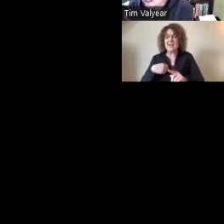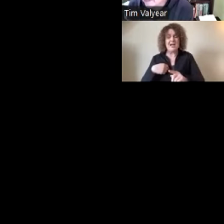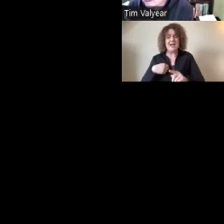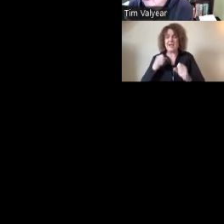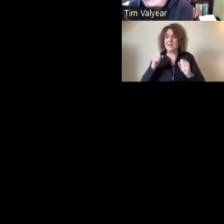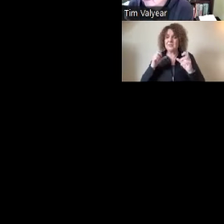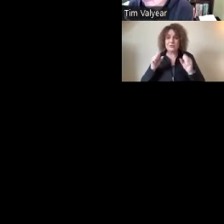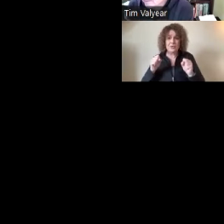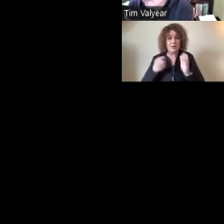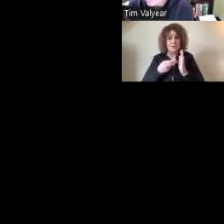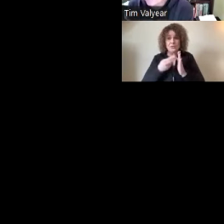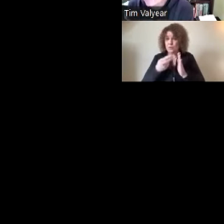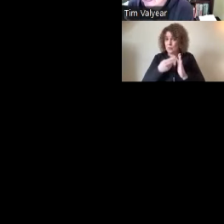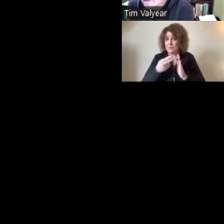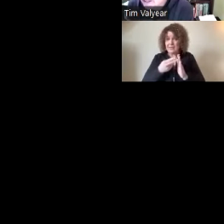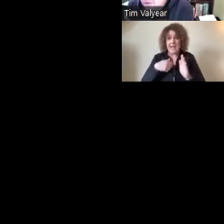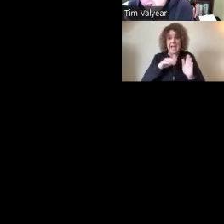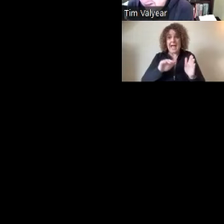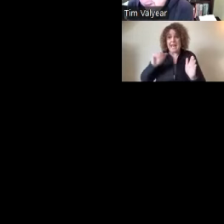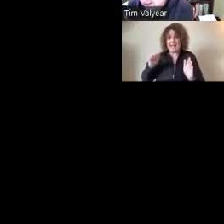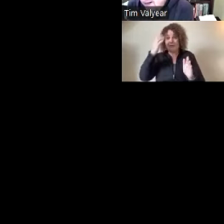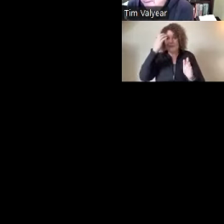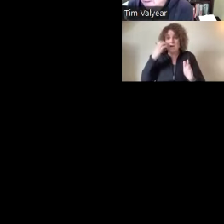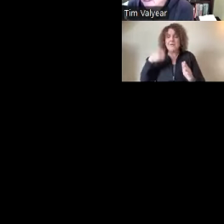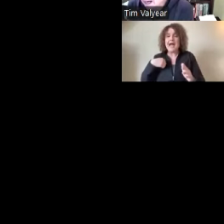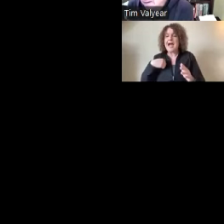nurse in my entire career as I have in the last six months.